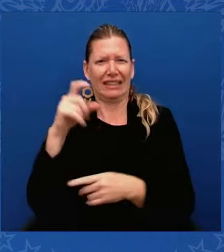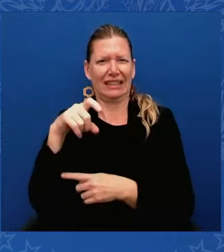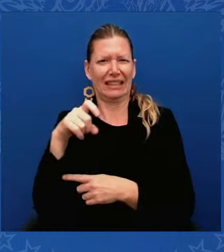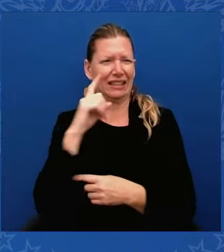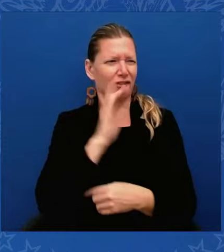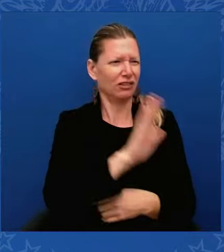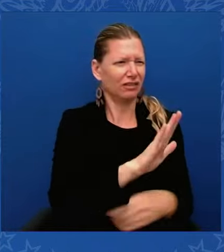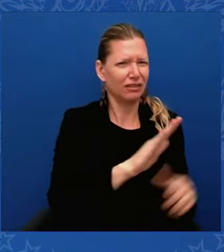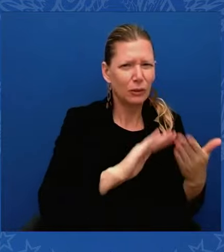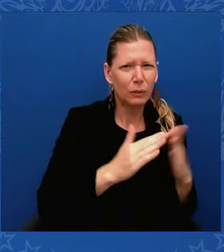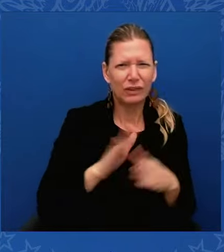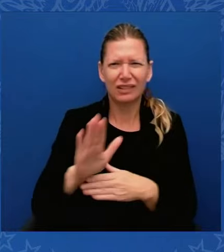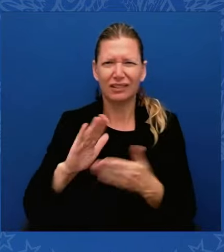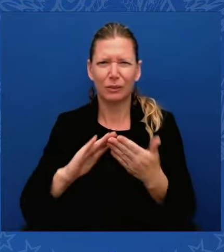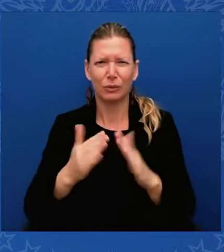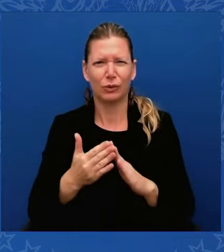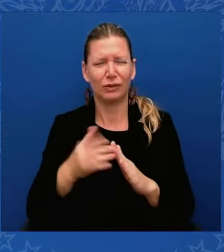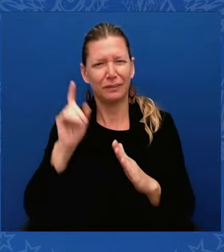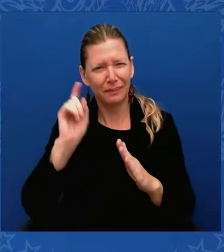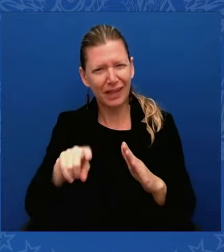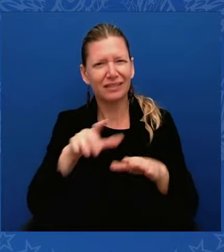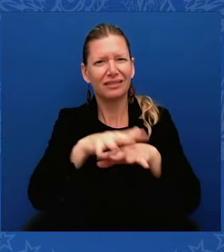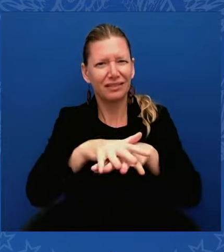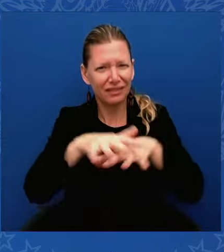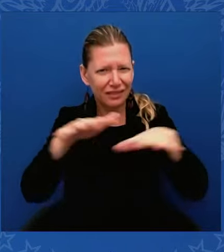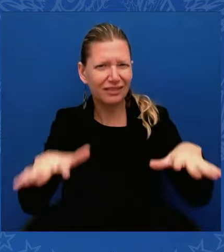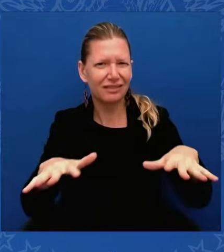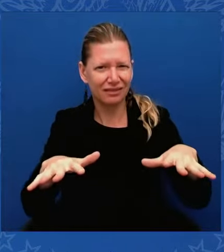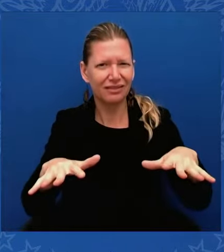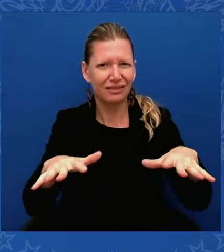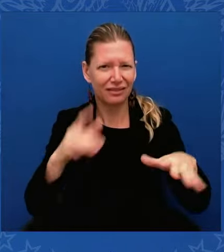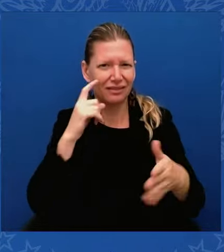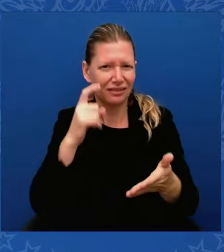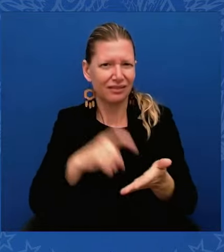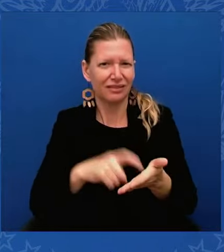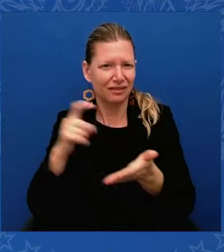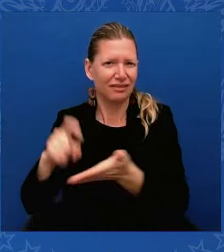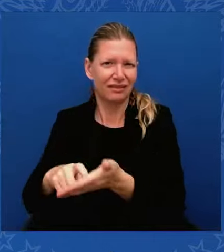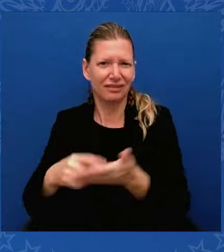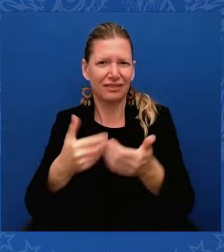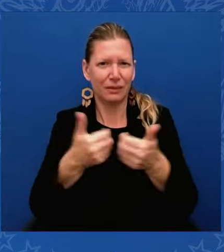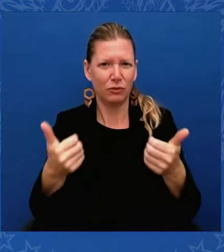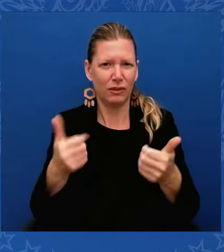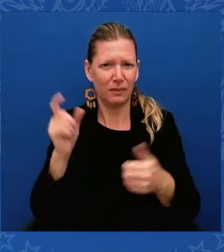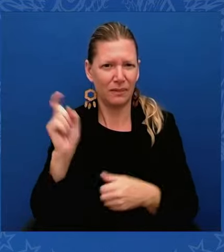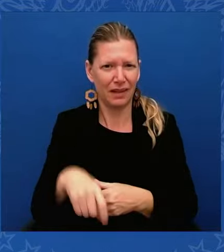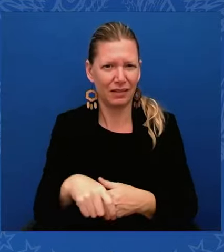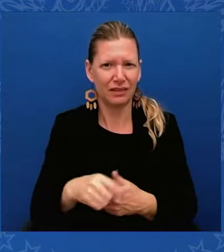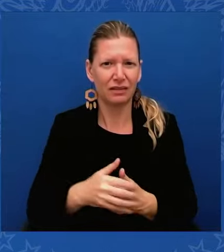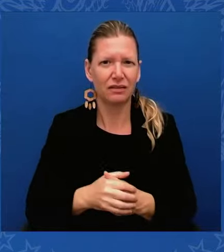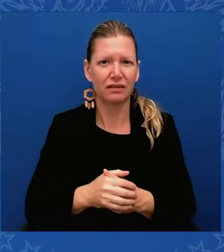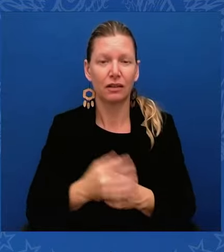We're also making historic investors to rebuild our roads and our bridges and and and to lead the world in science and innovation.